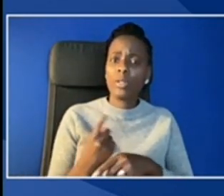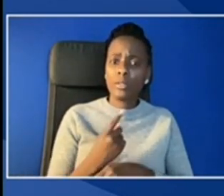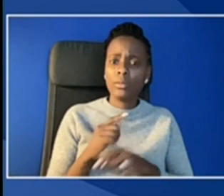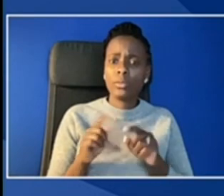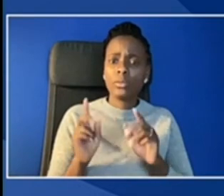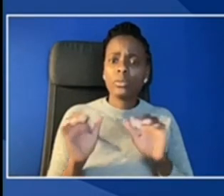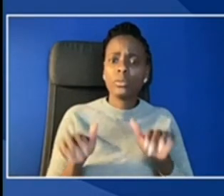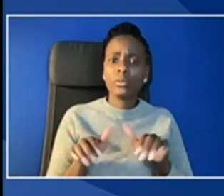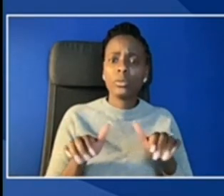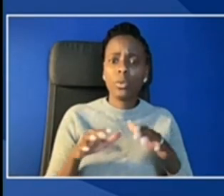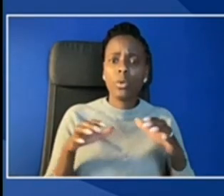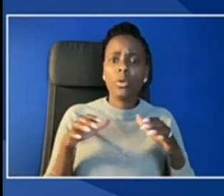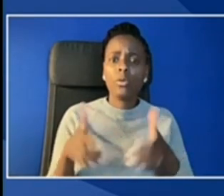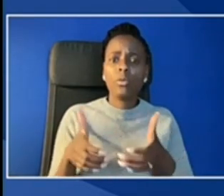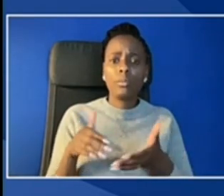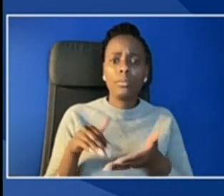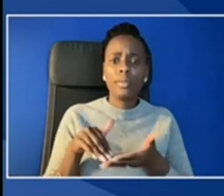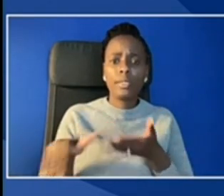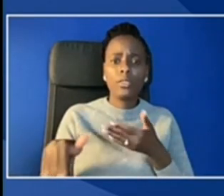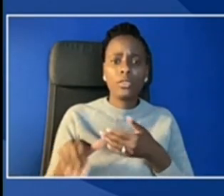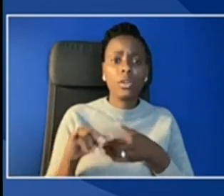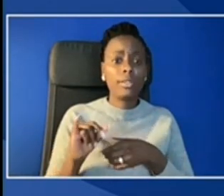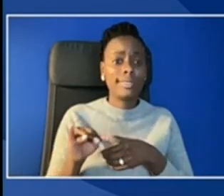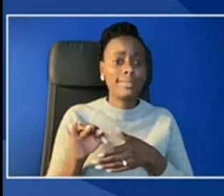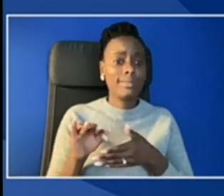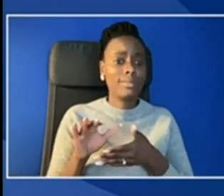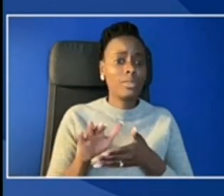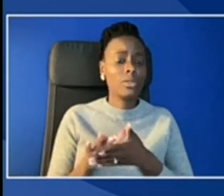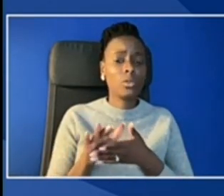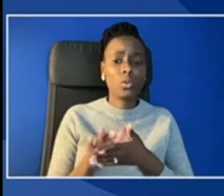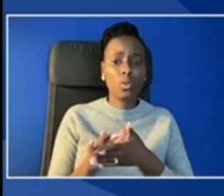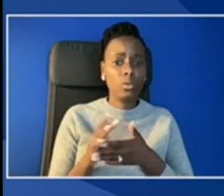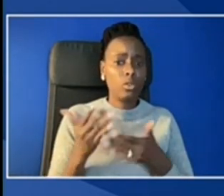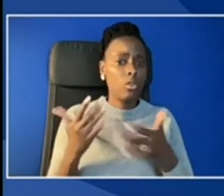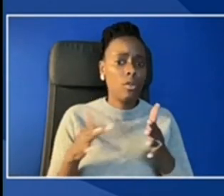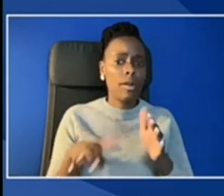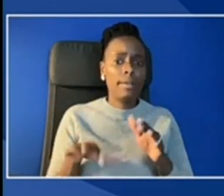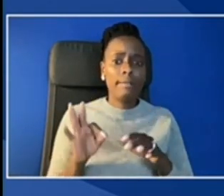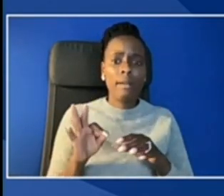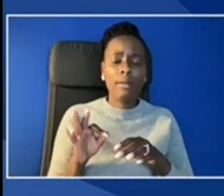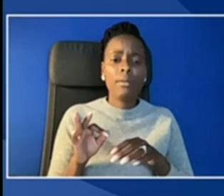group discharge if the school was found a fraudulent.